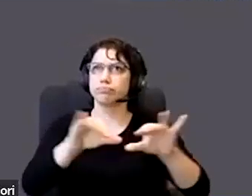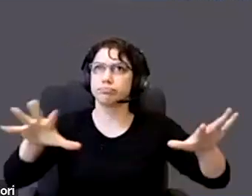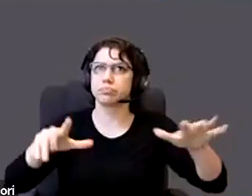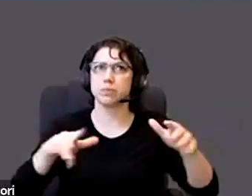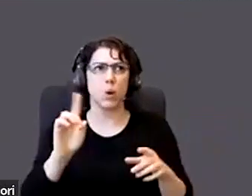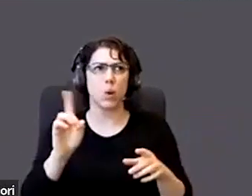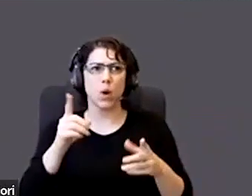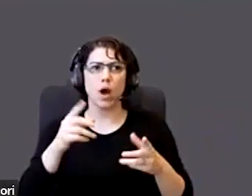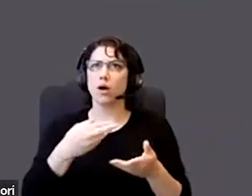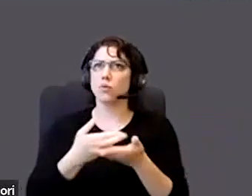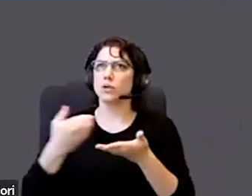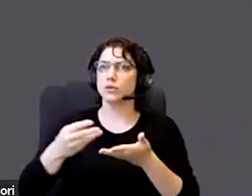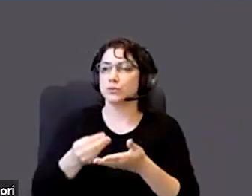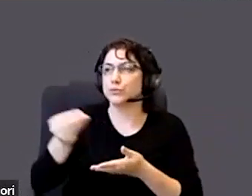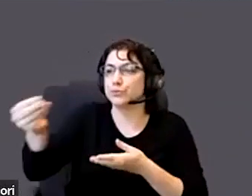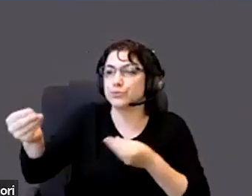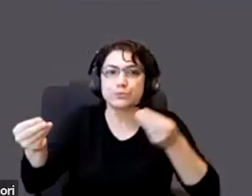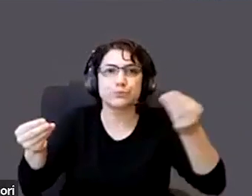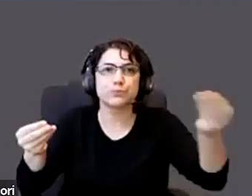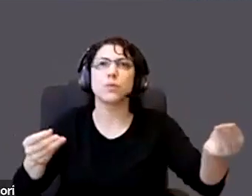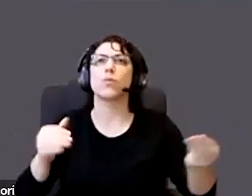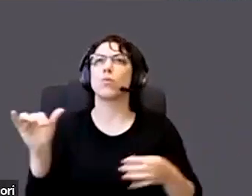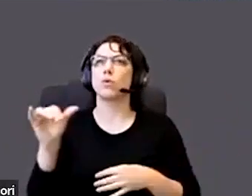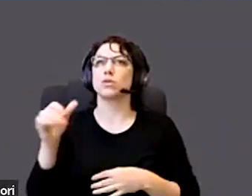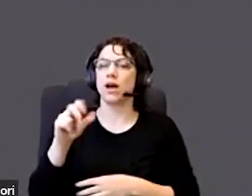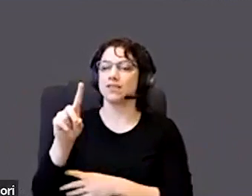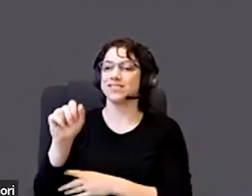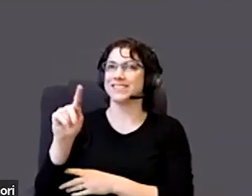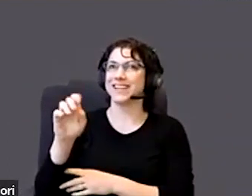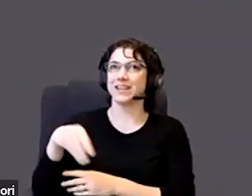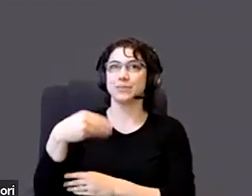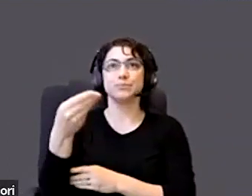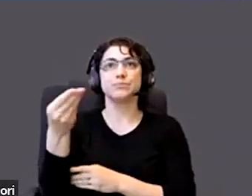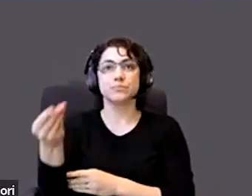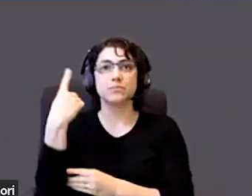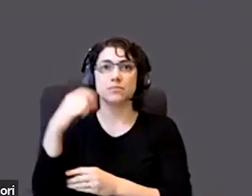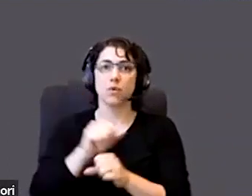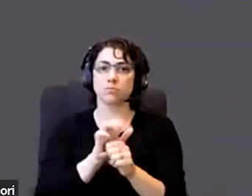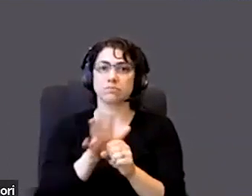And the Center will provide data on the epidemic and how we will know when an outbreak might be over.